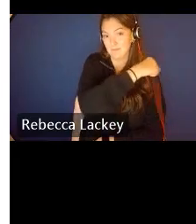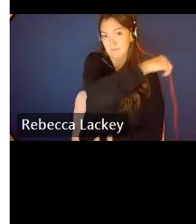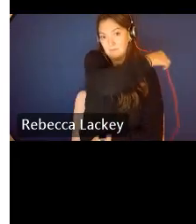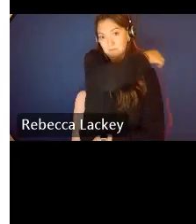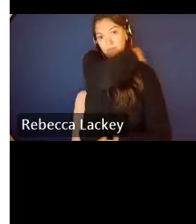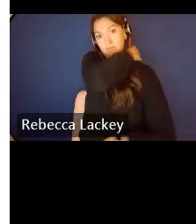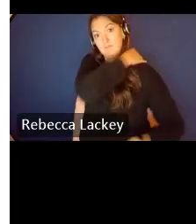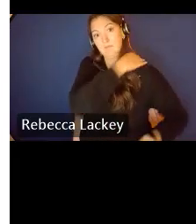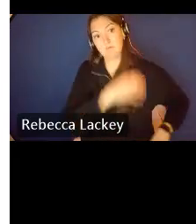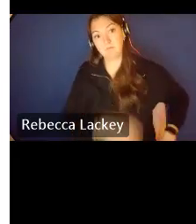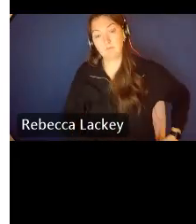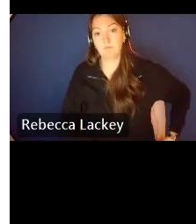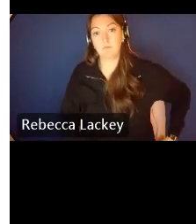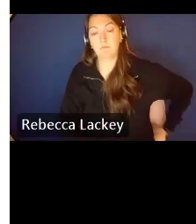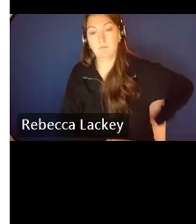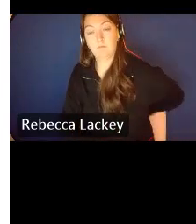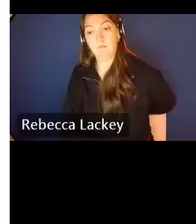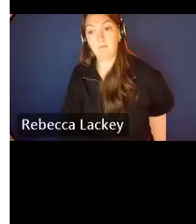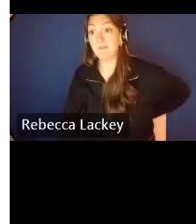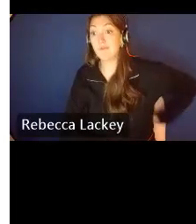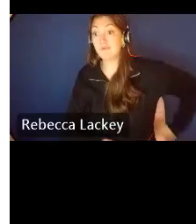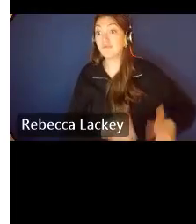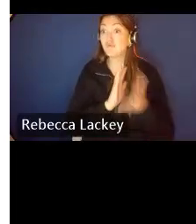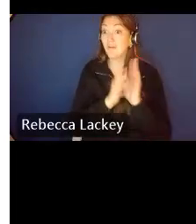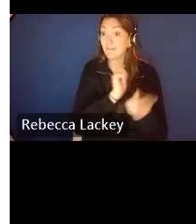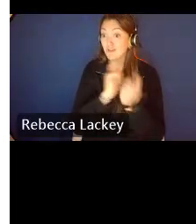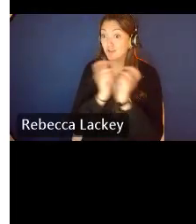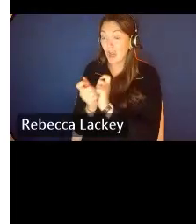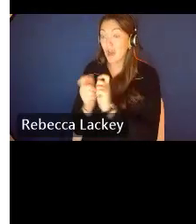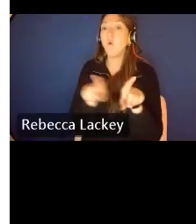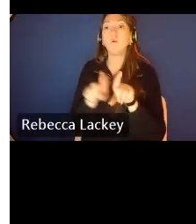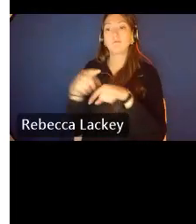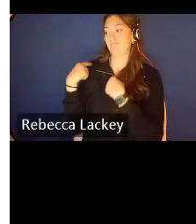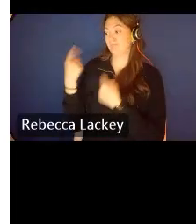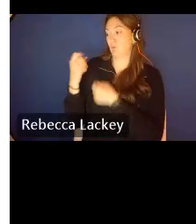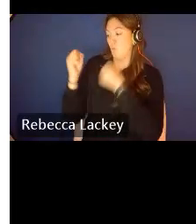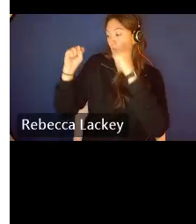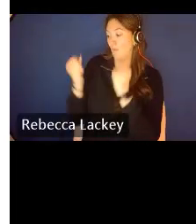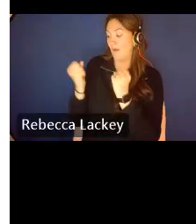In parallel with the traffic changes over the past winter, county staff have worked